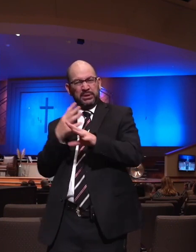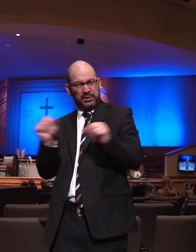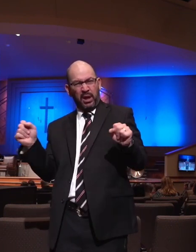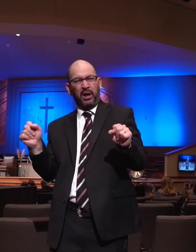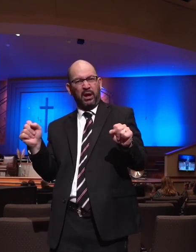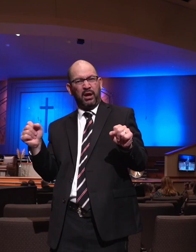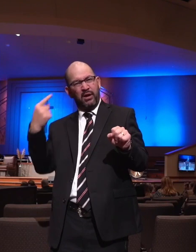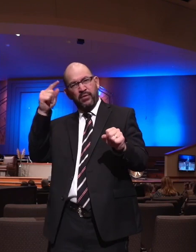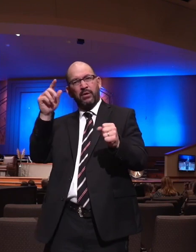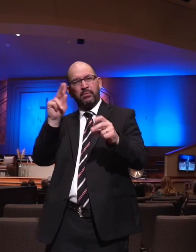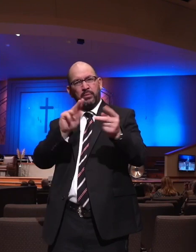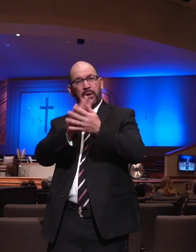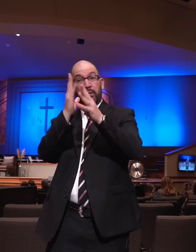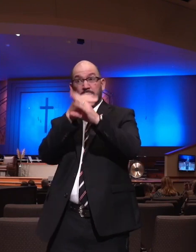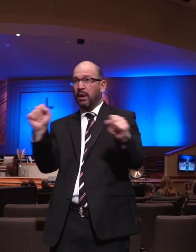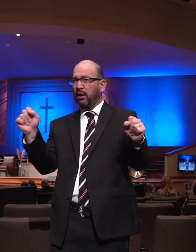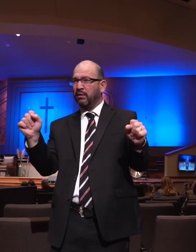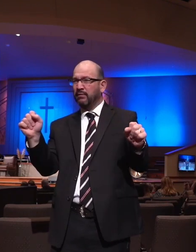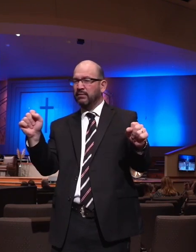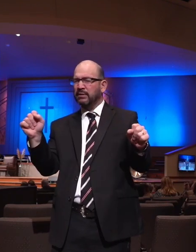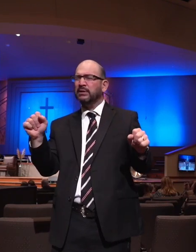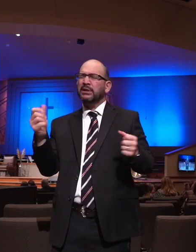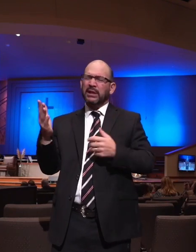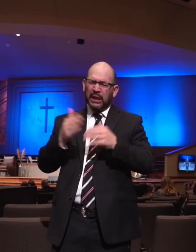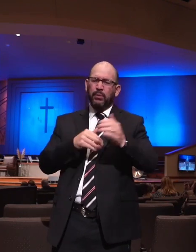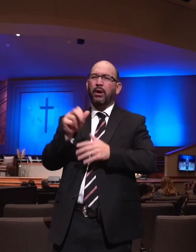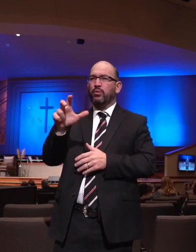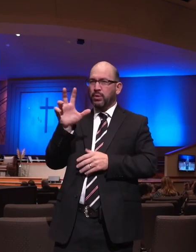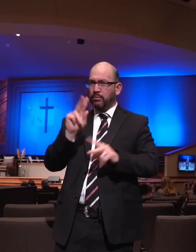your church with lost people to get people saved well we gave an invitation